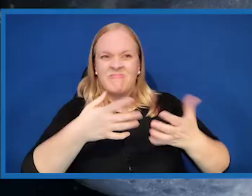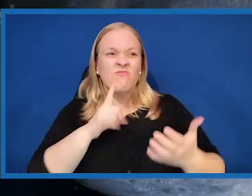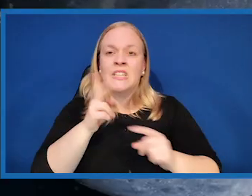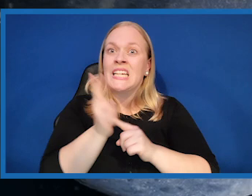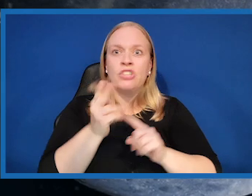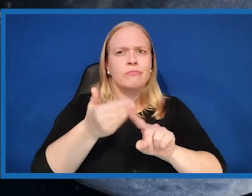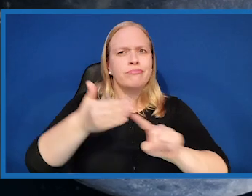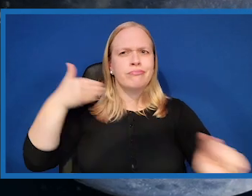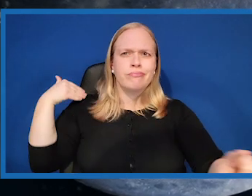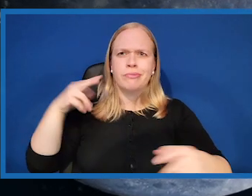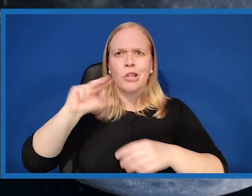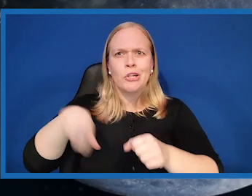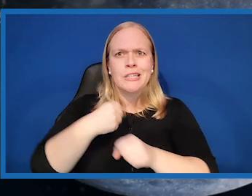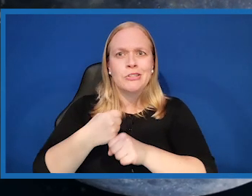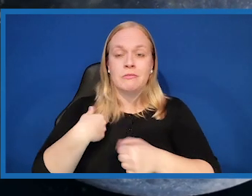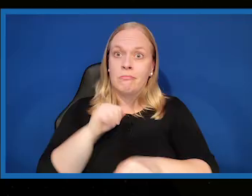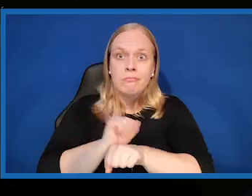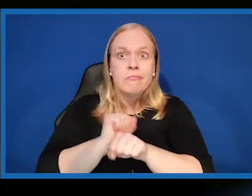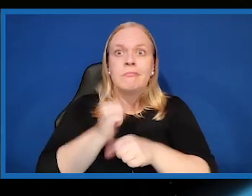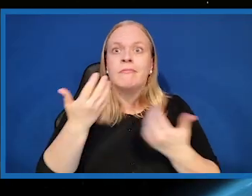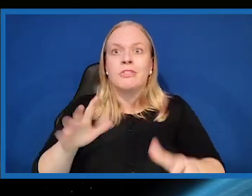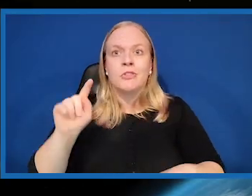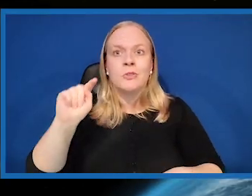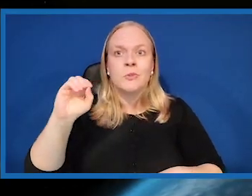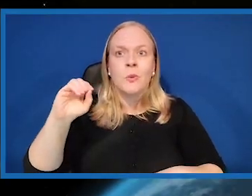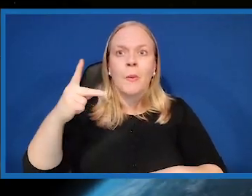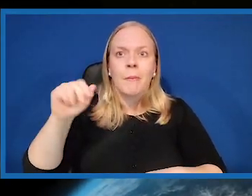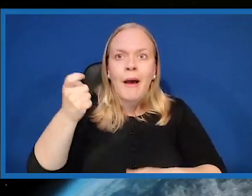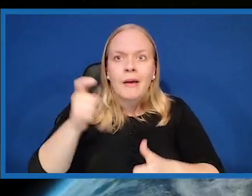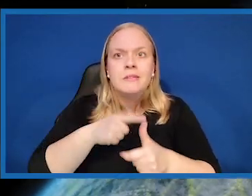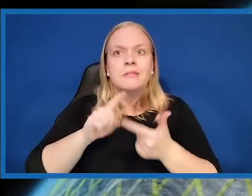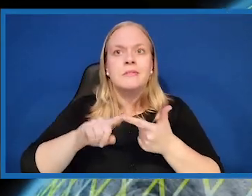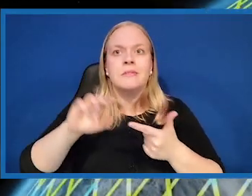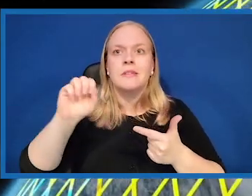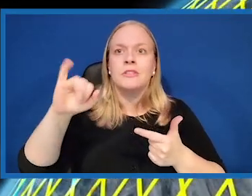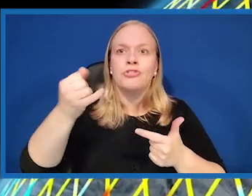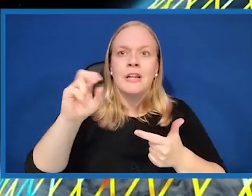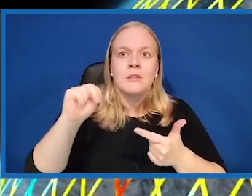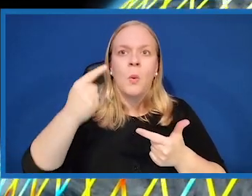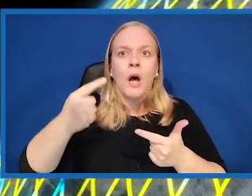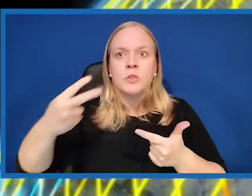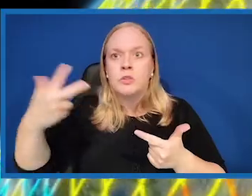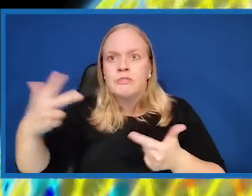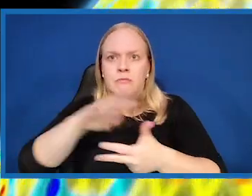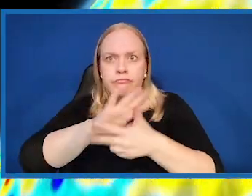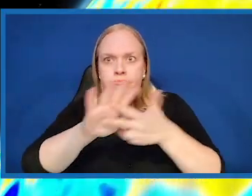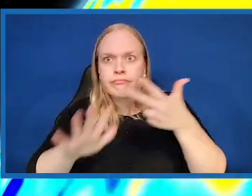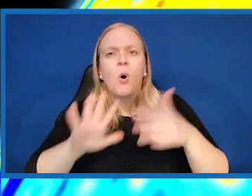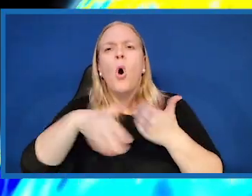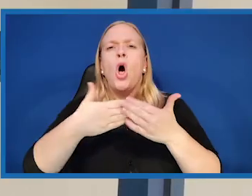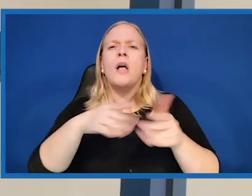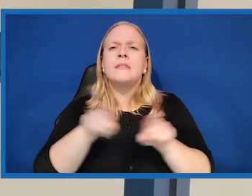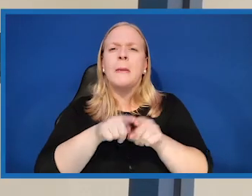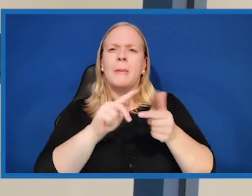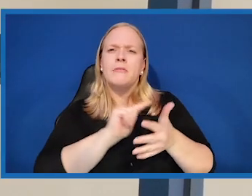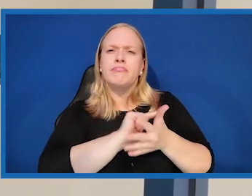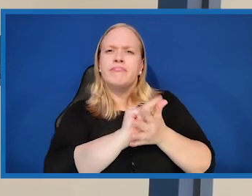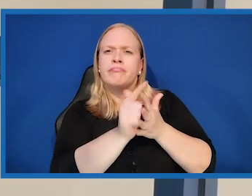JASON 1, JASON 2, JASON 3, AND NOW SENTINEL-6. ALL OF THEM ARE THE SAME SERIES OF-OF MISSIONS. IT'S A GREAT, UH,